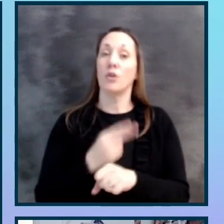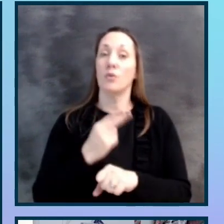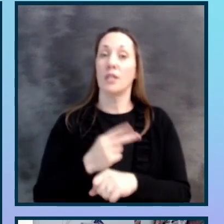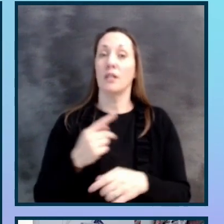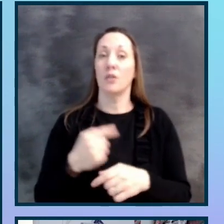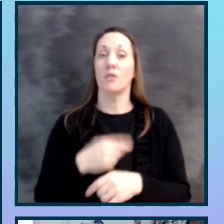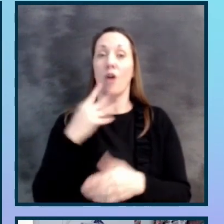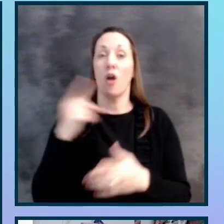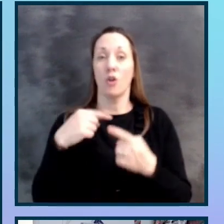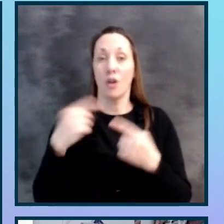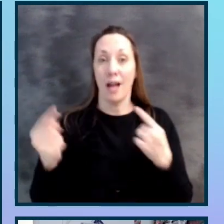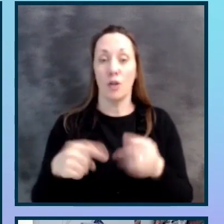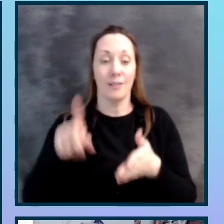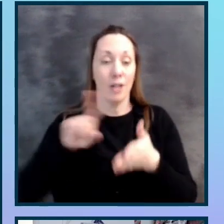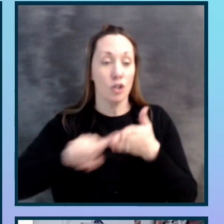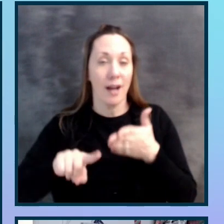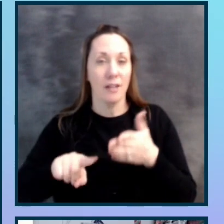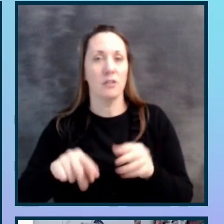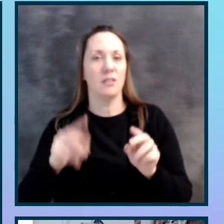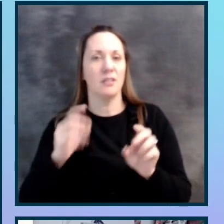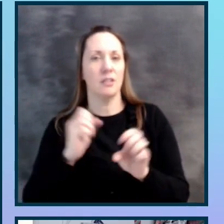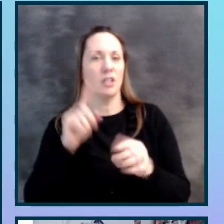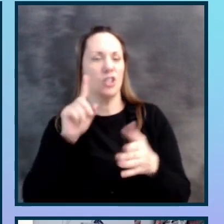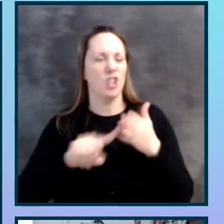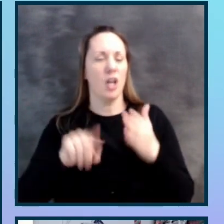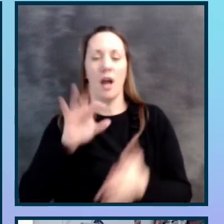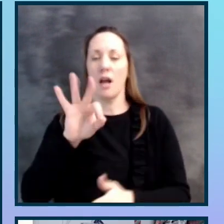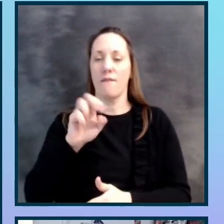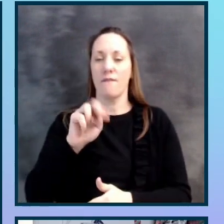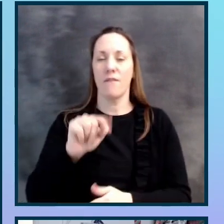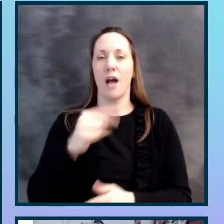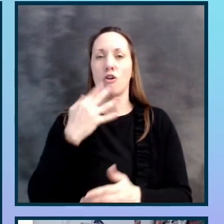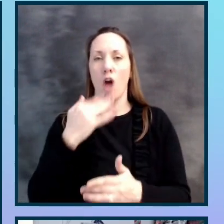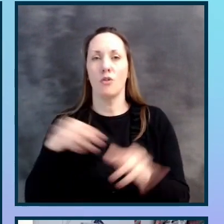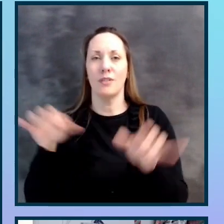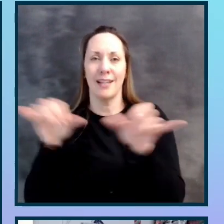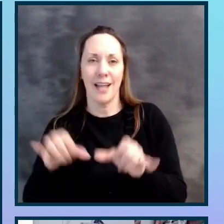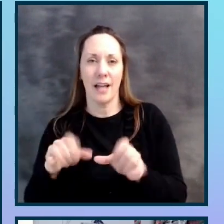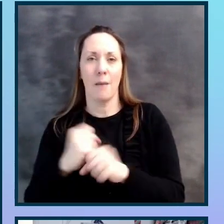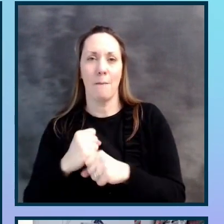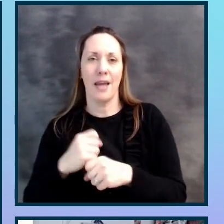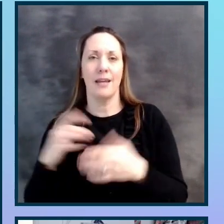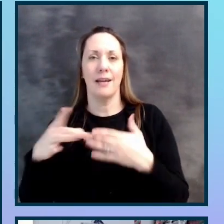to check for font colors and sizes and creating guidelines for individuals with color blindness.